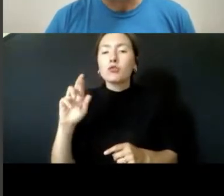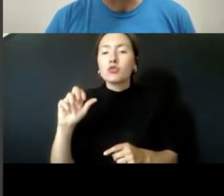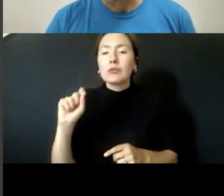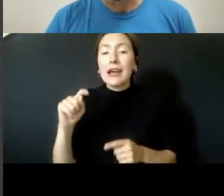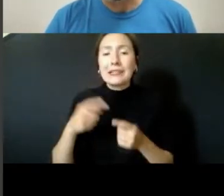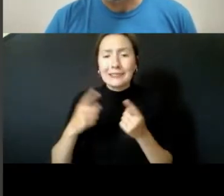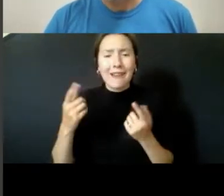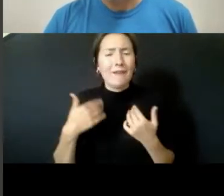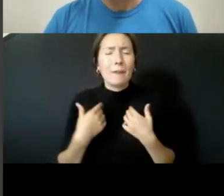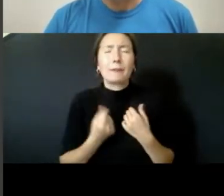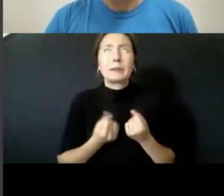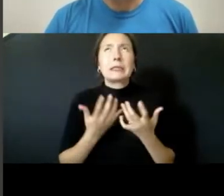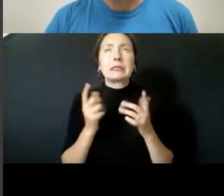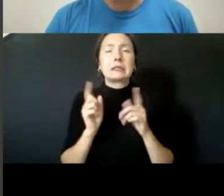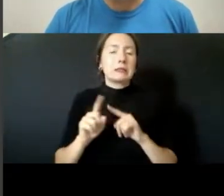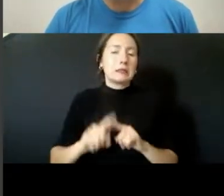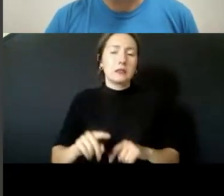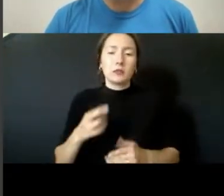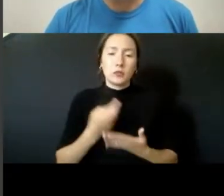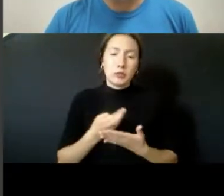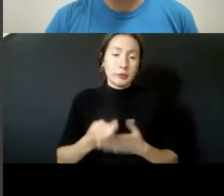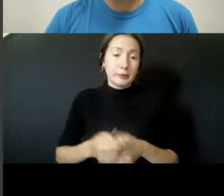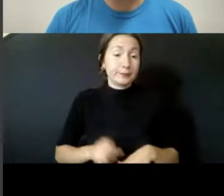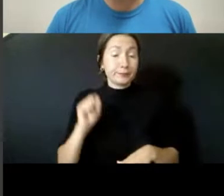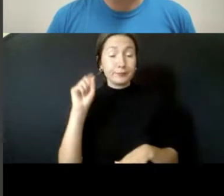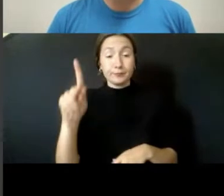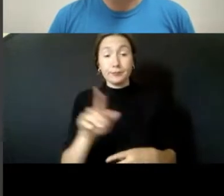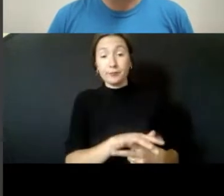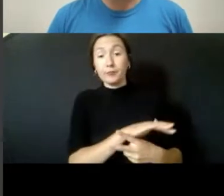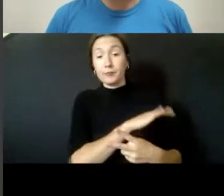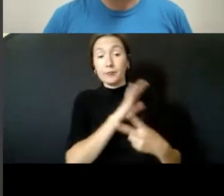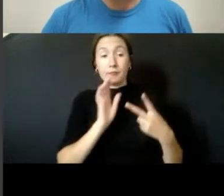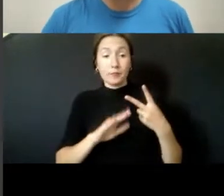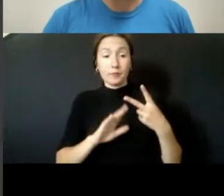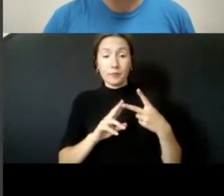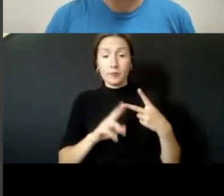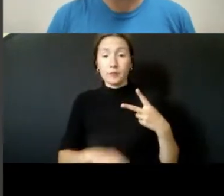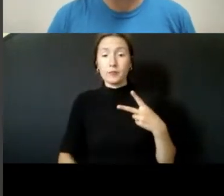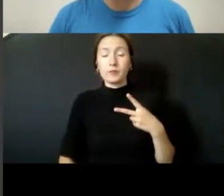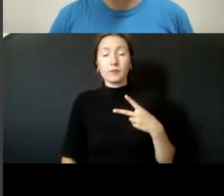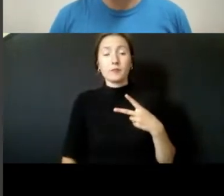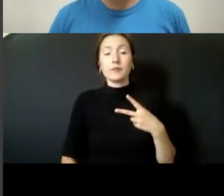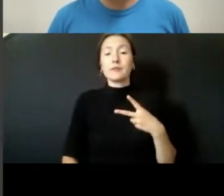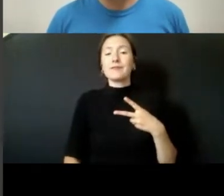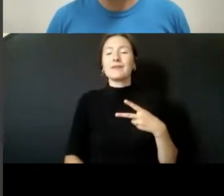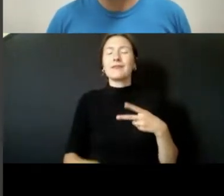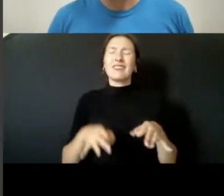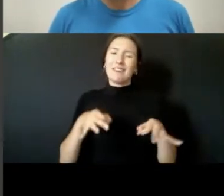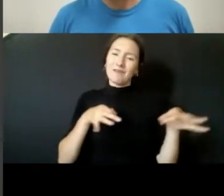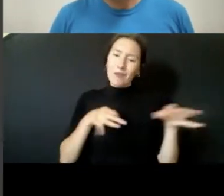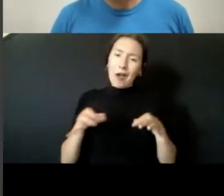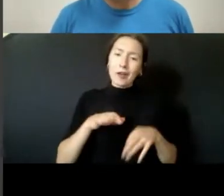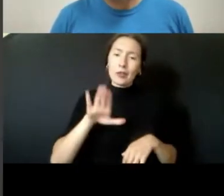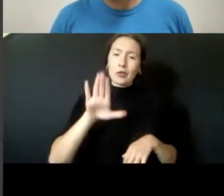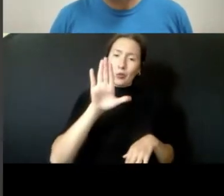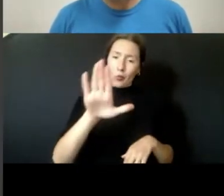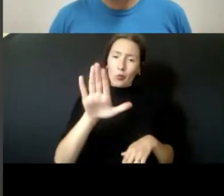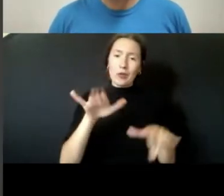next up comes back to defining standards and i emphasize your standards here because you can take